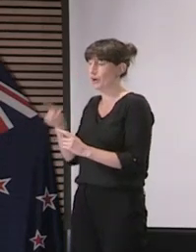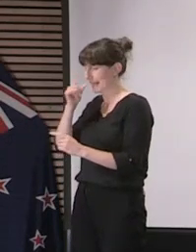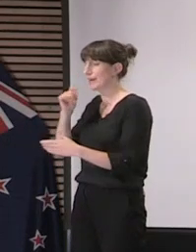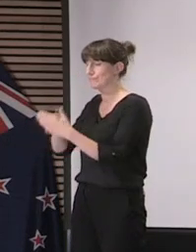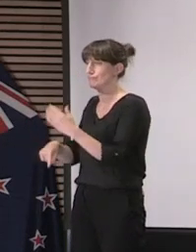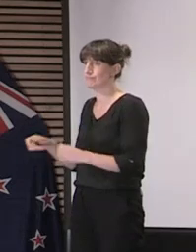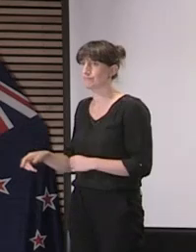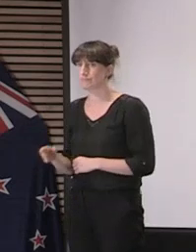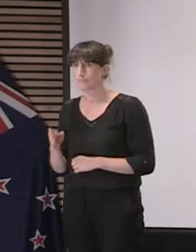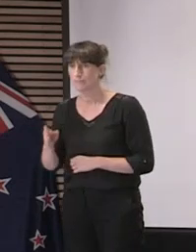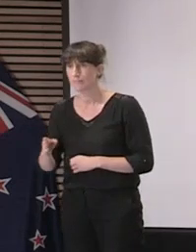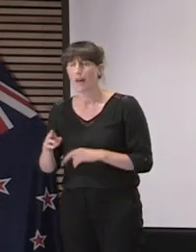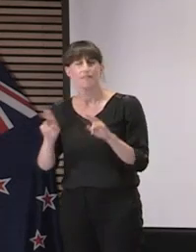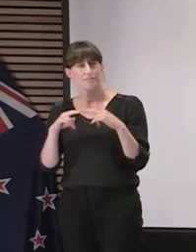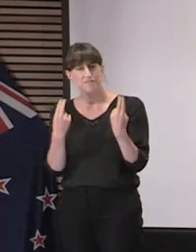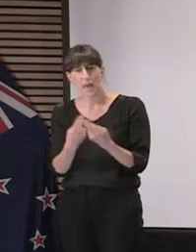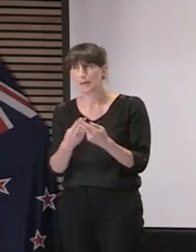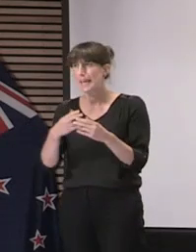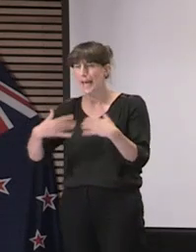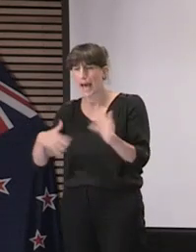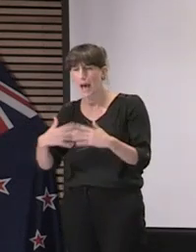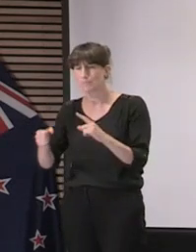of the increase of family